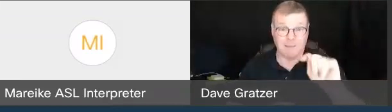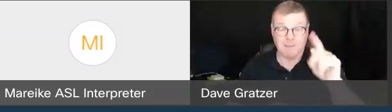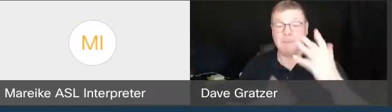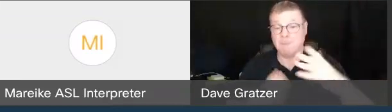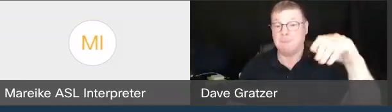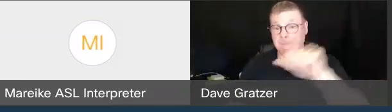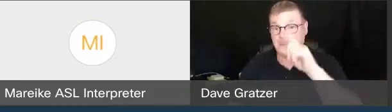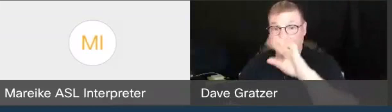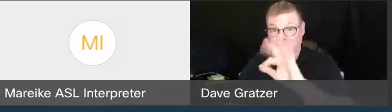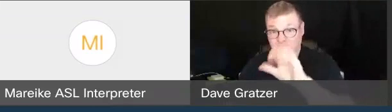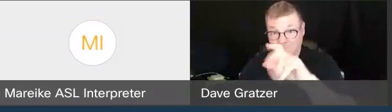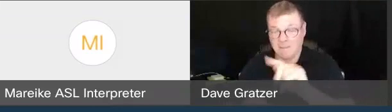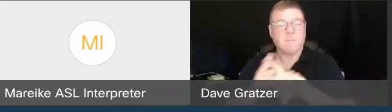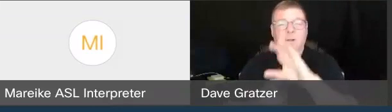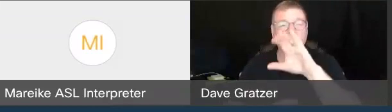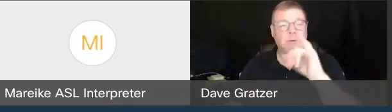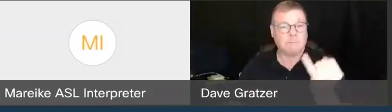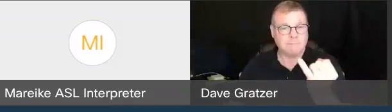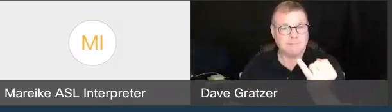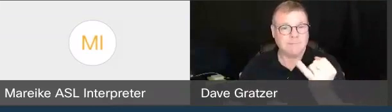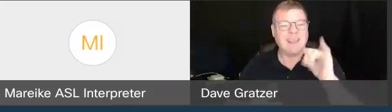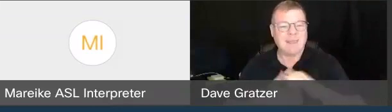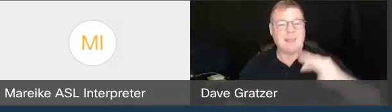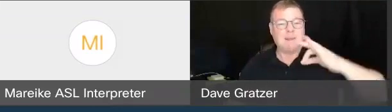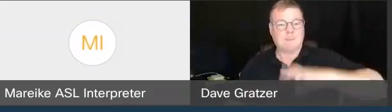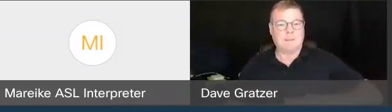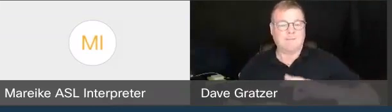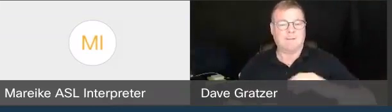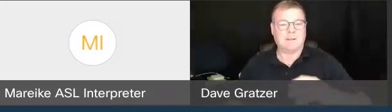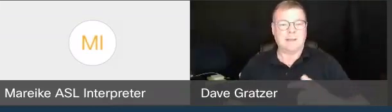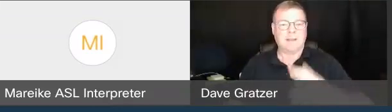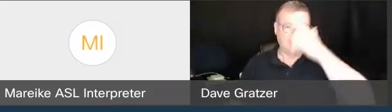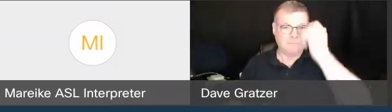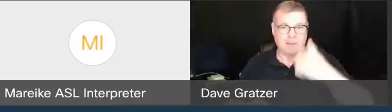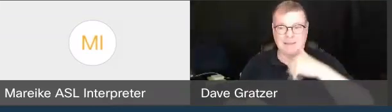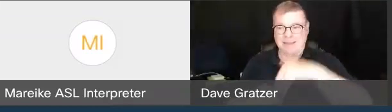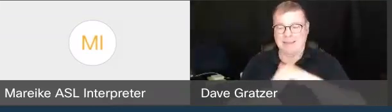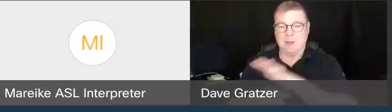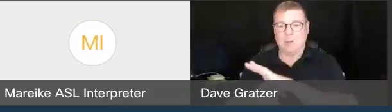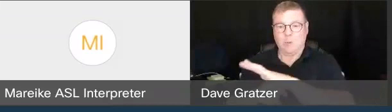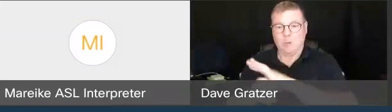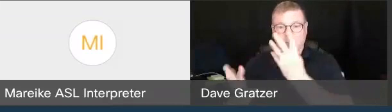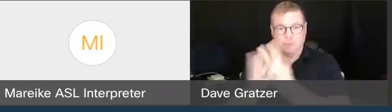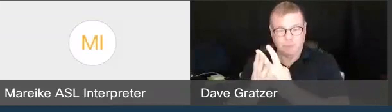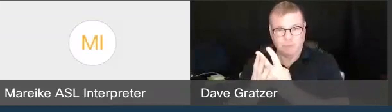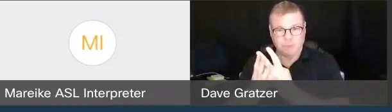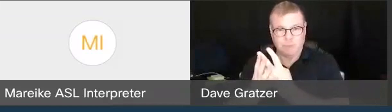really is the justice system that benefits from maybe me being in the local jail, fewer times,